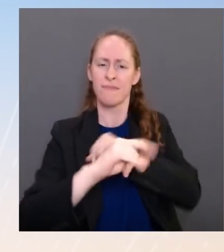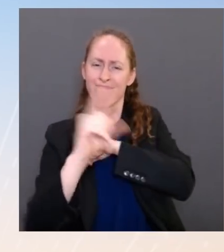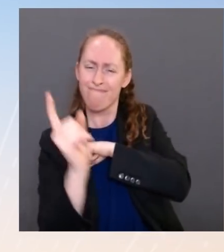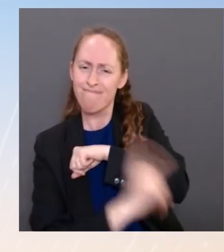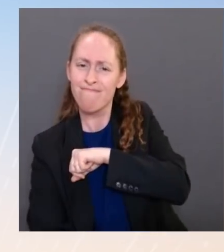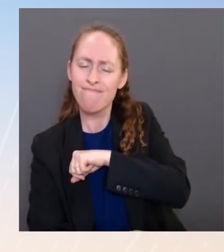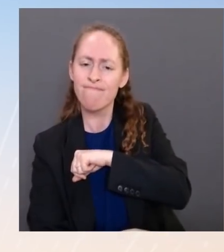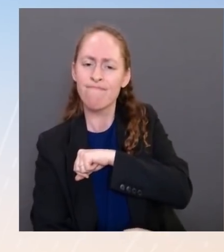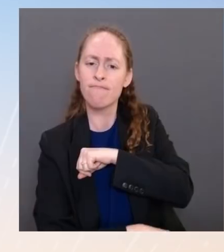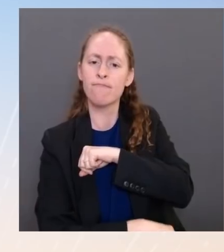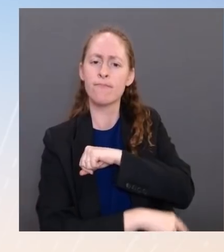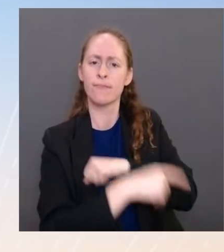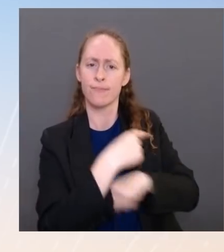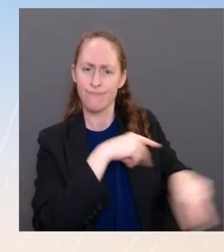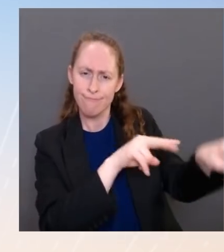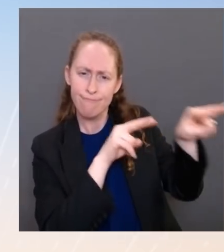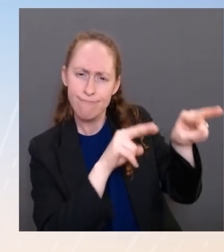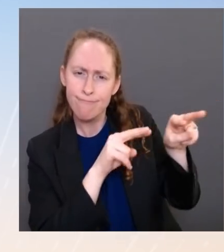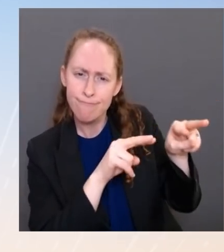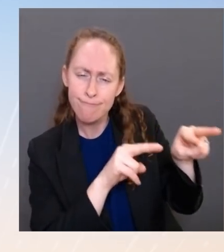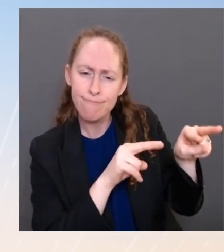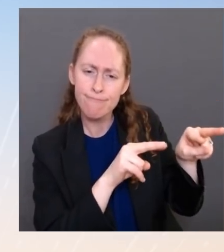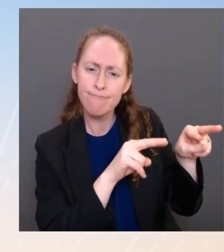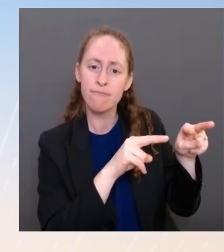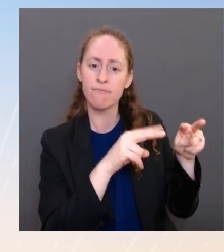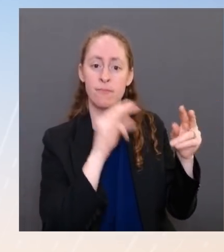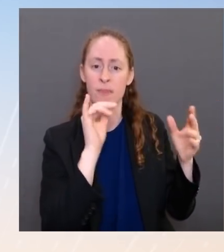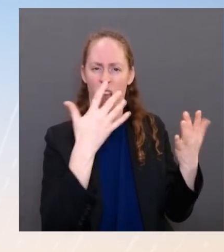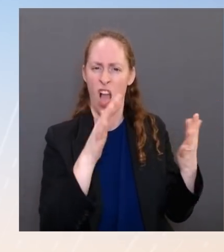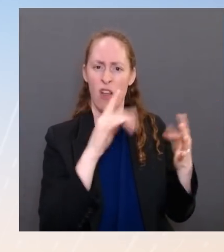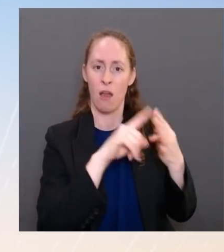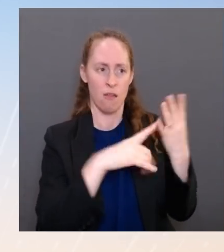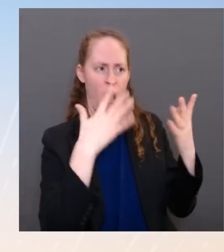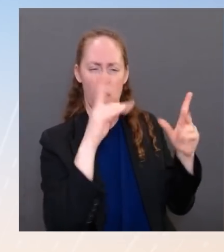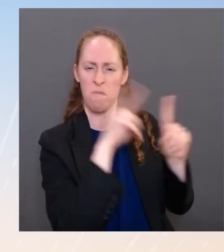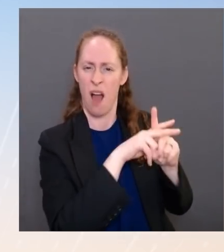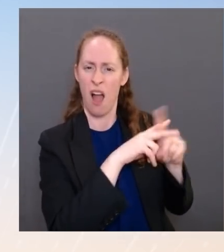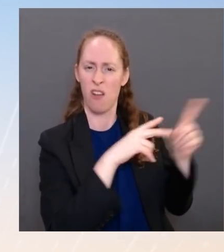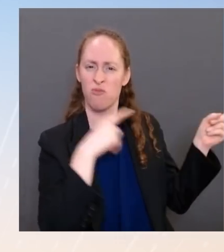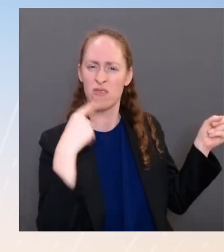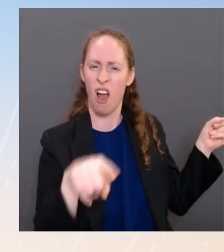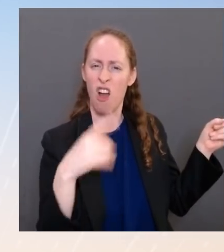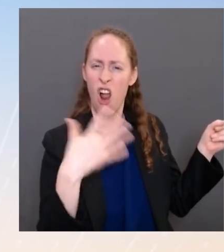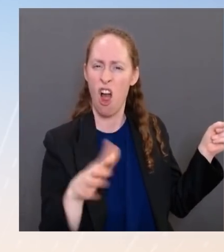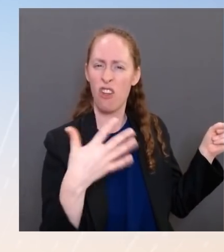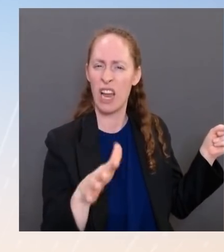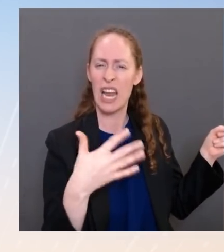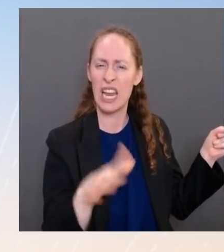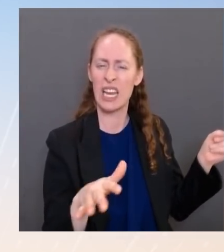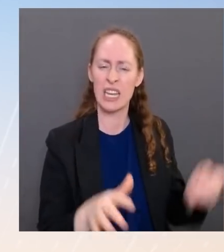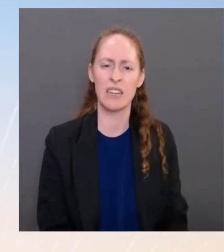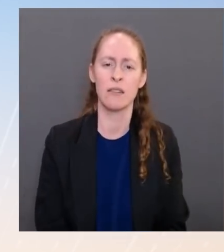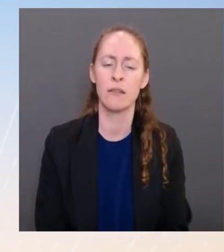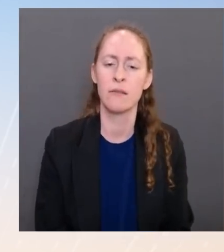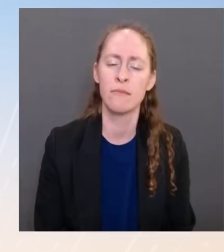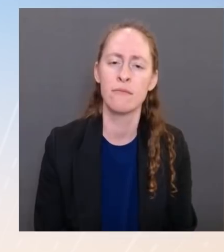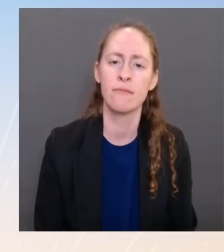There -- there'll be an ongoing review at the State Department. That process should see itself out -- itself through. And that's where the President thinks it should be. The Press: On the Ukrainian package